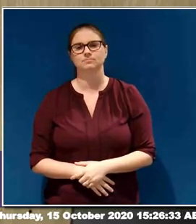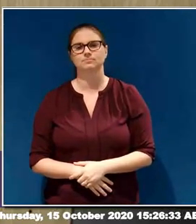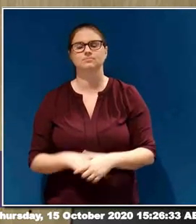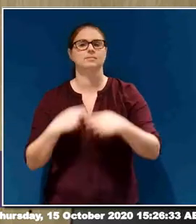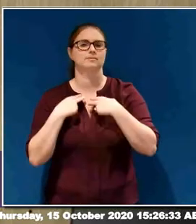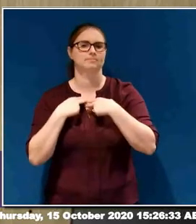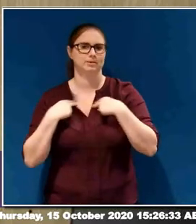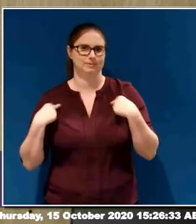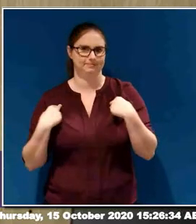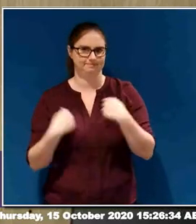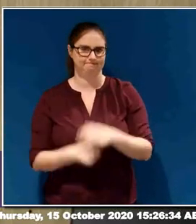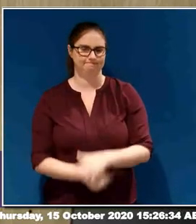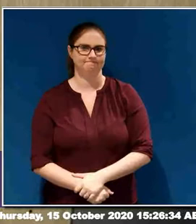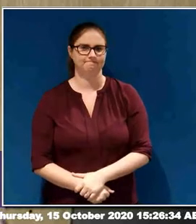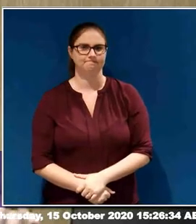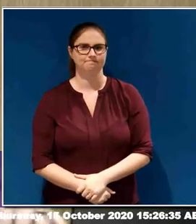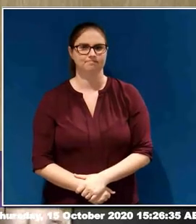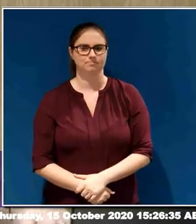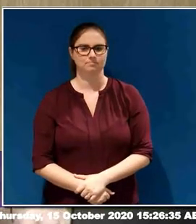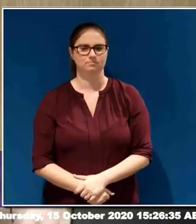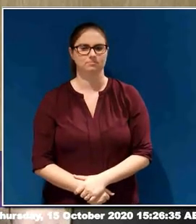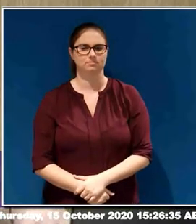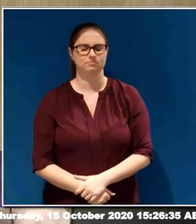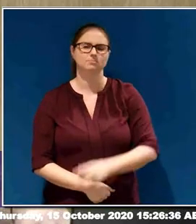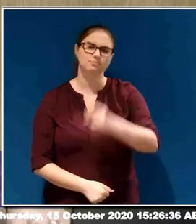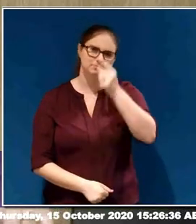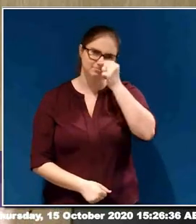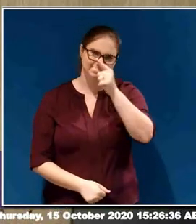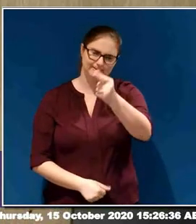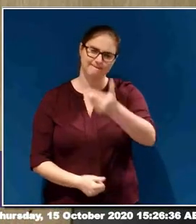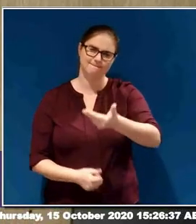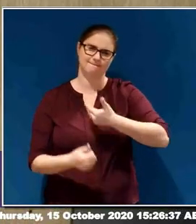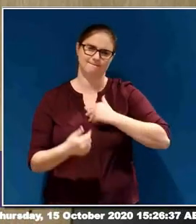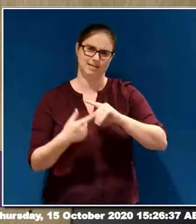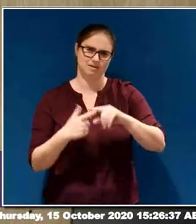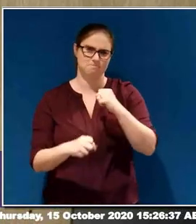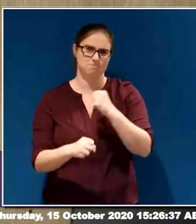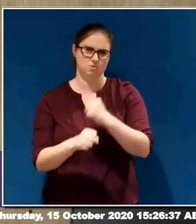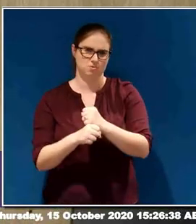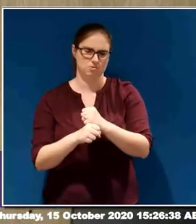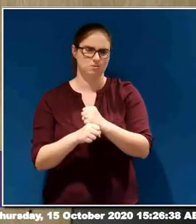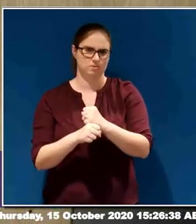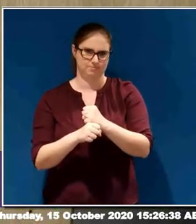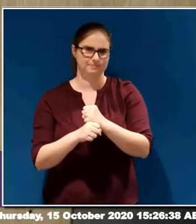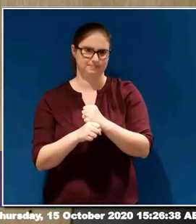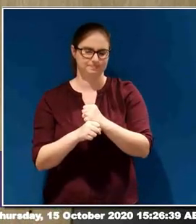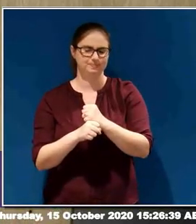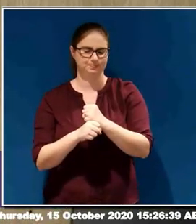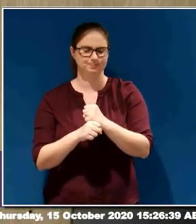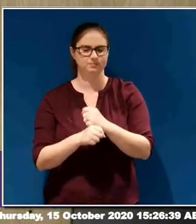You touched on this already, of what your research has shown in terms of how